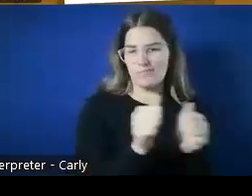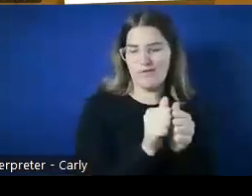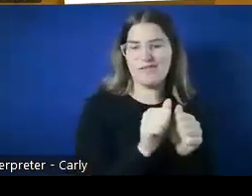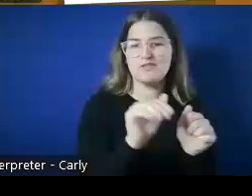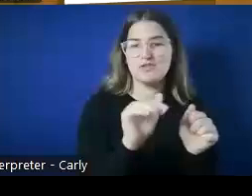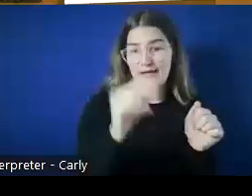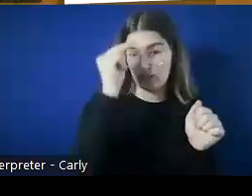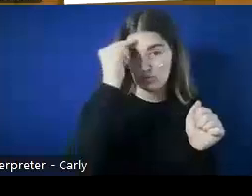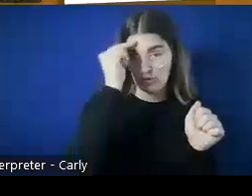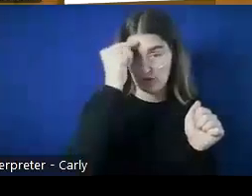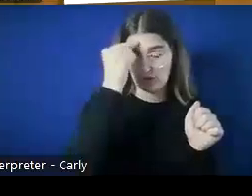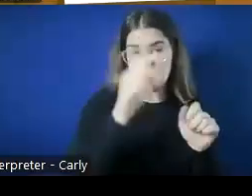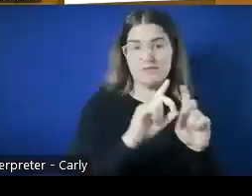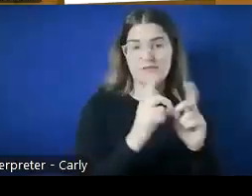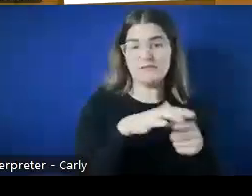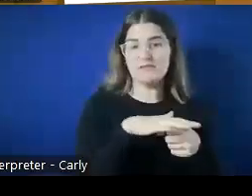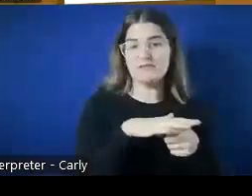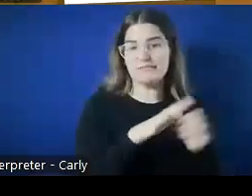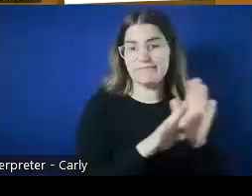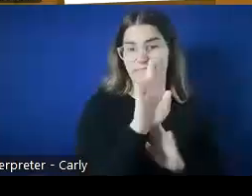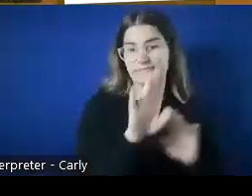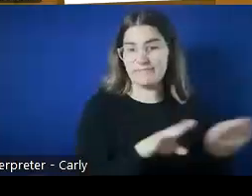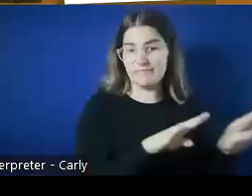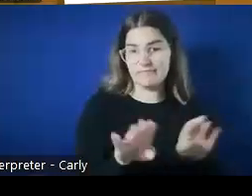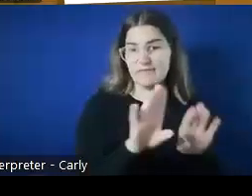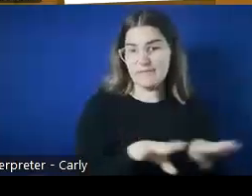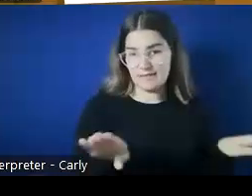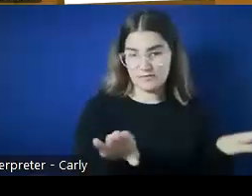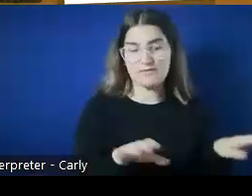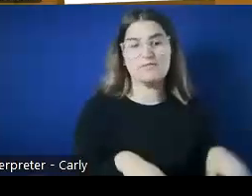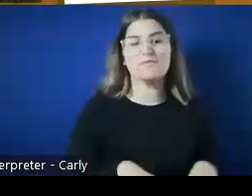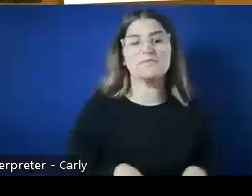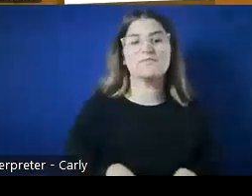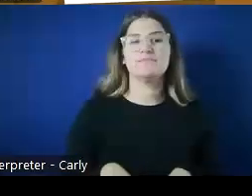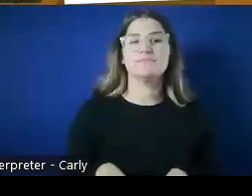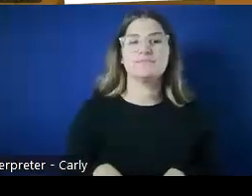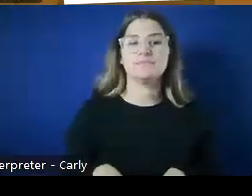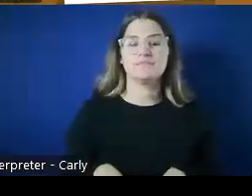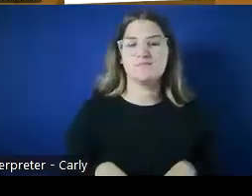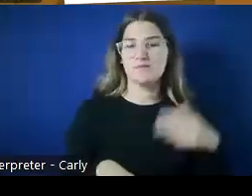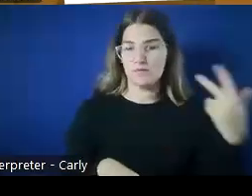depart uh division of uh developmental behavioral pediatric um we have three primary care locations